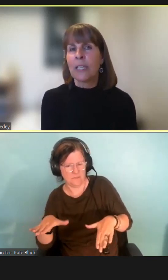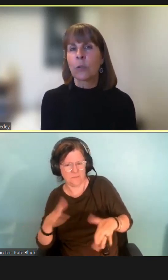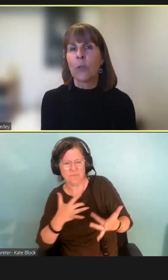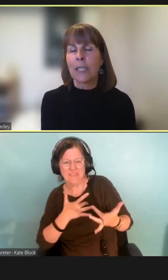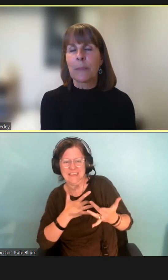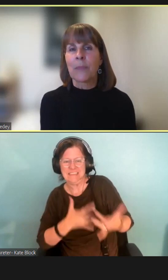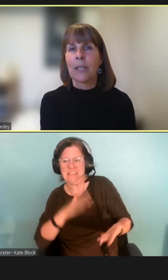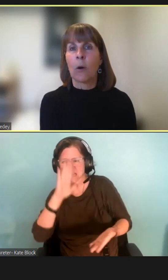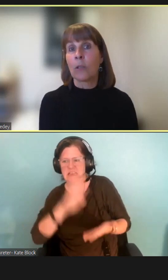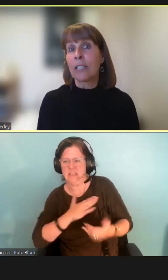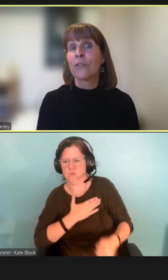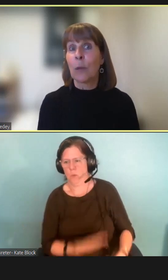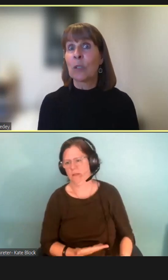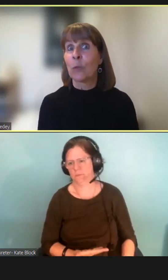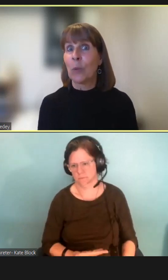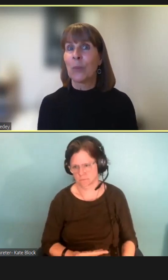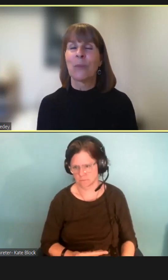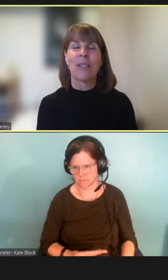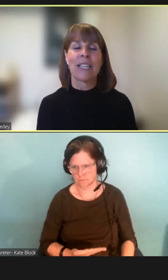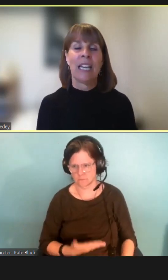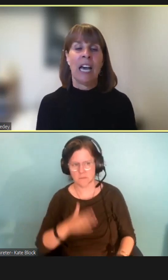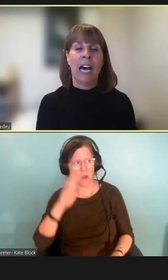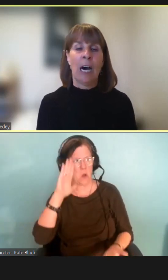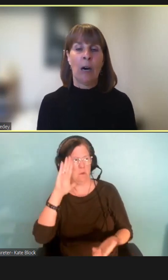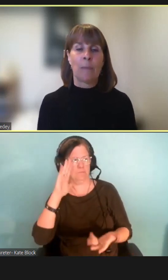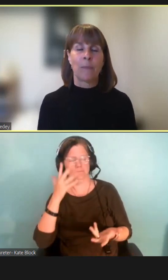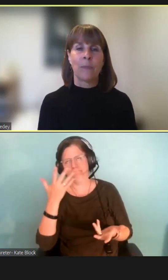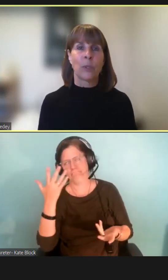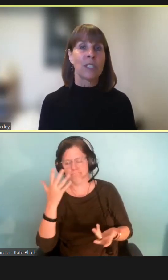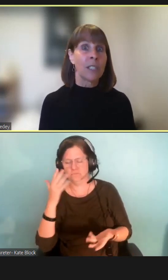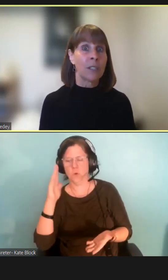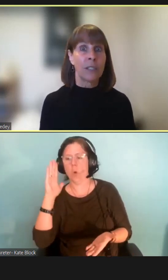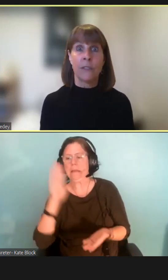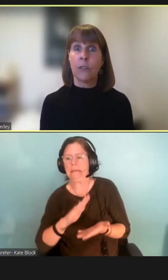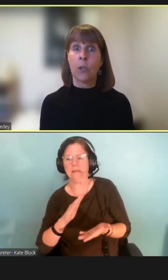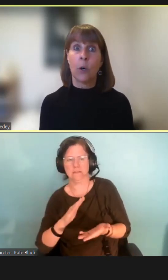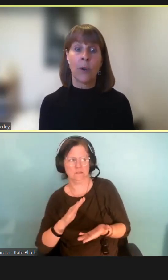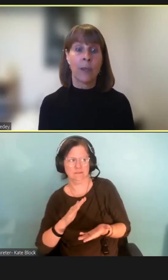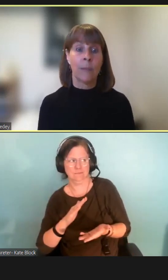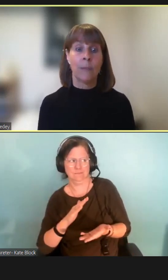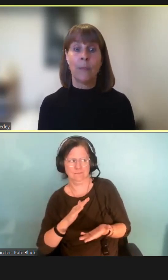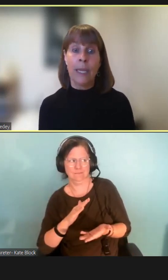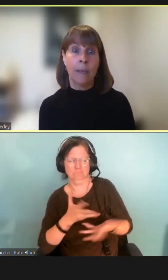willing or less families will be willing uh particularly if you go with a mail